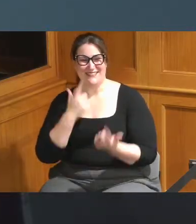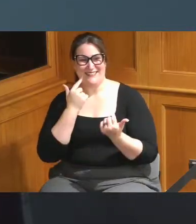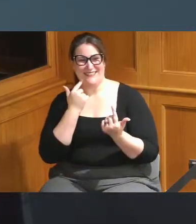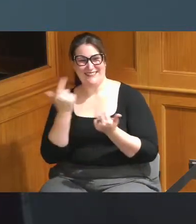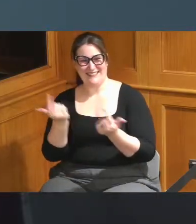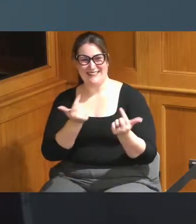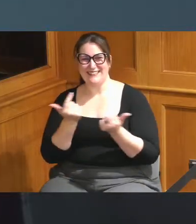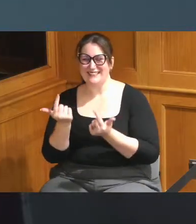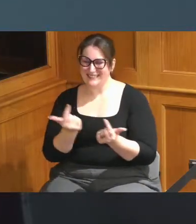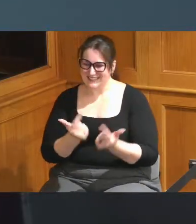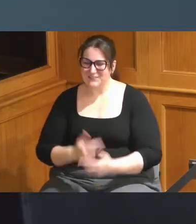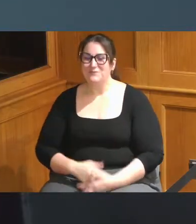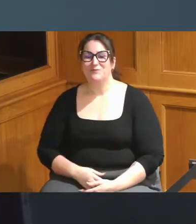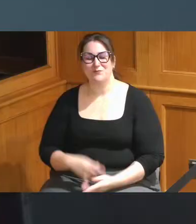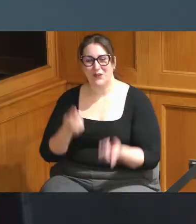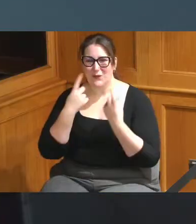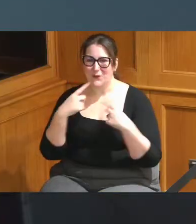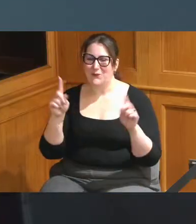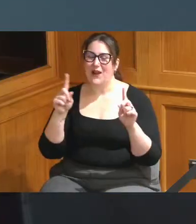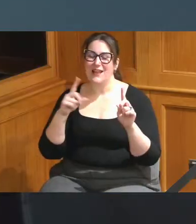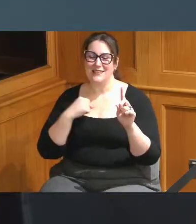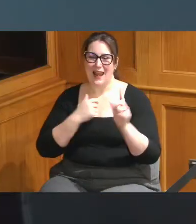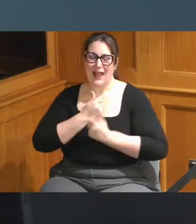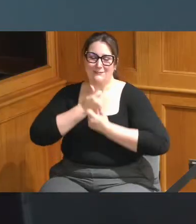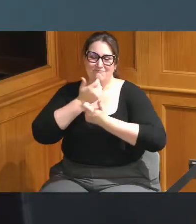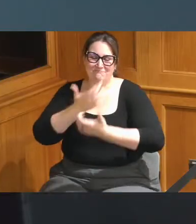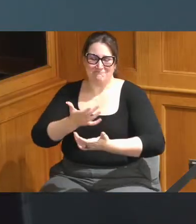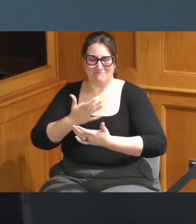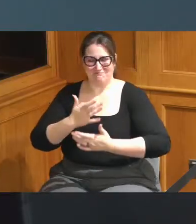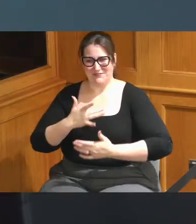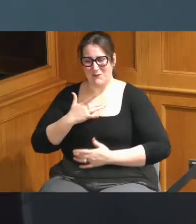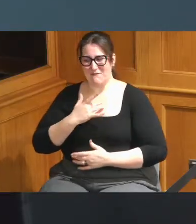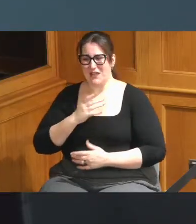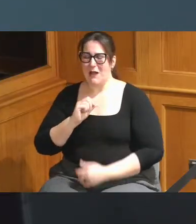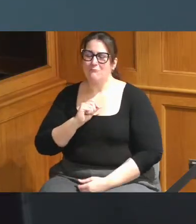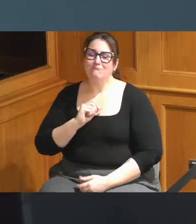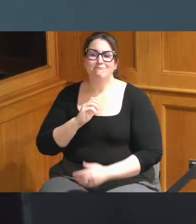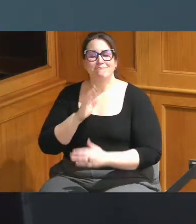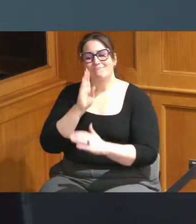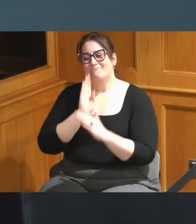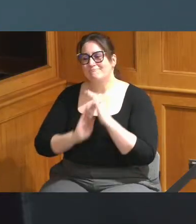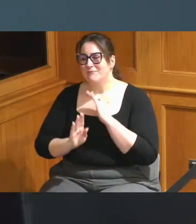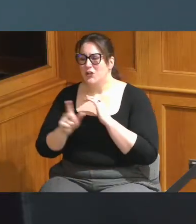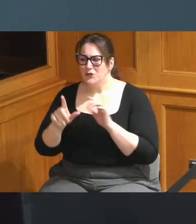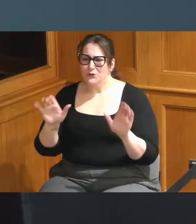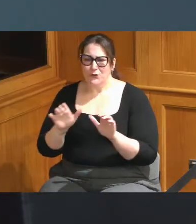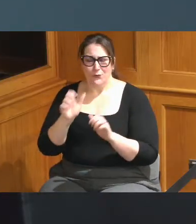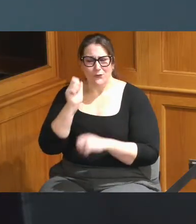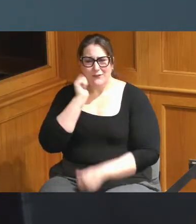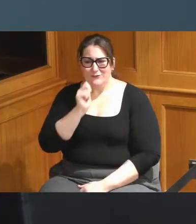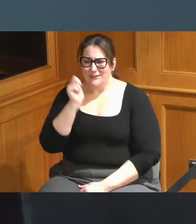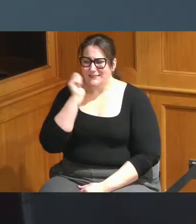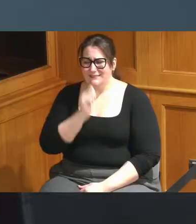but anyway, at words cannot express my gratitude and what you do for me personally. and I certainly